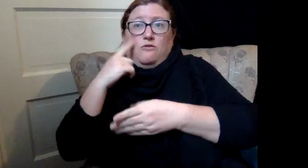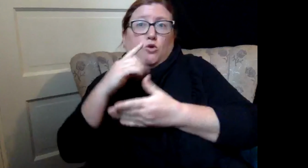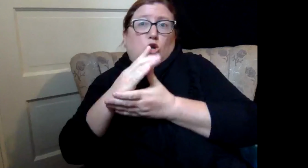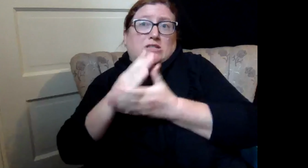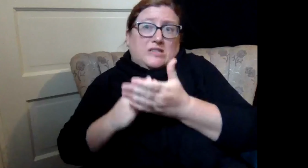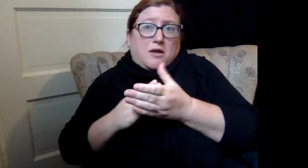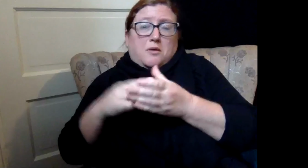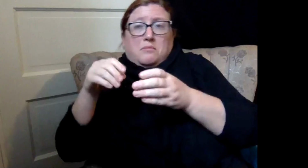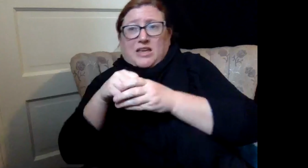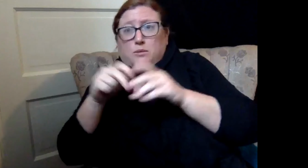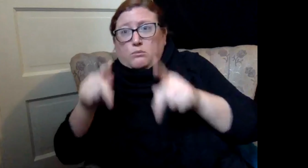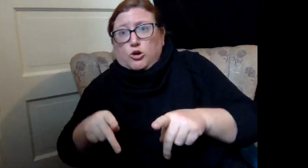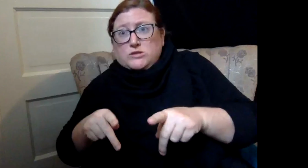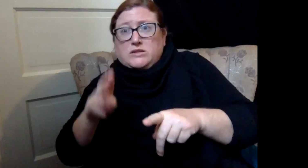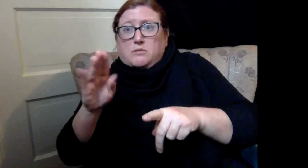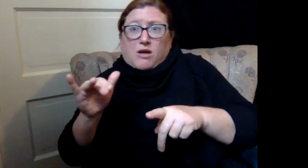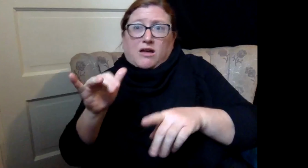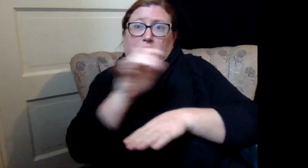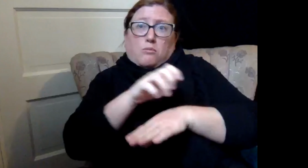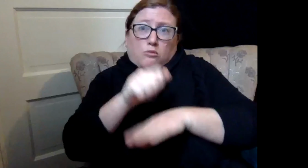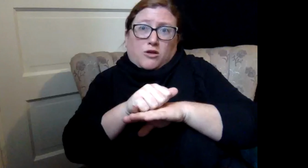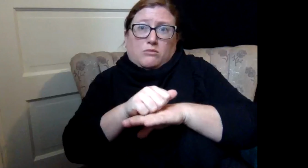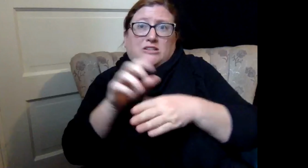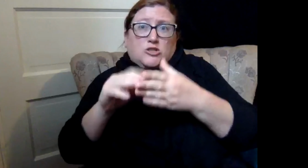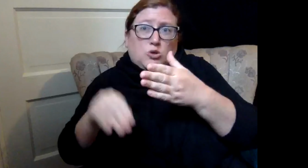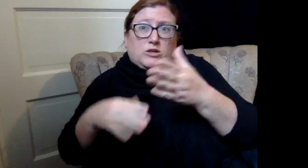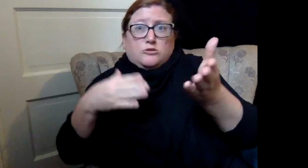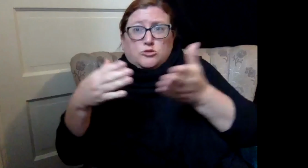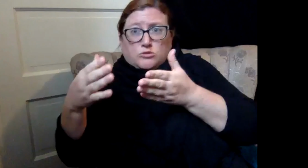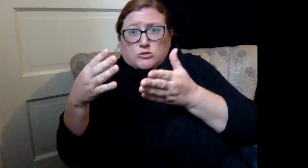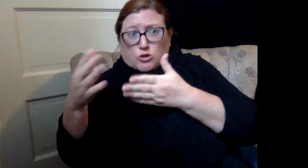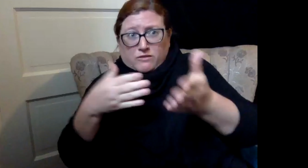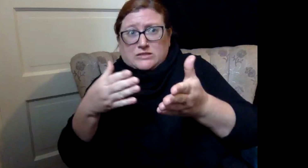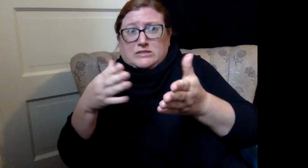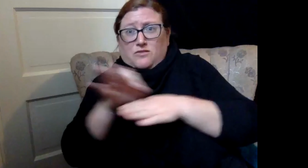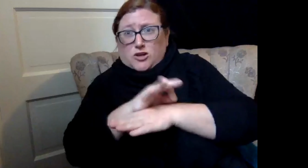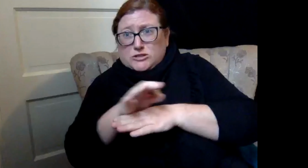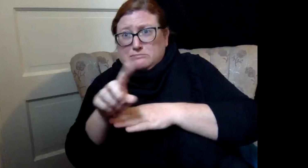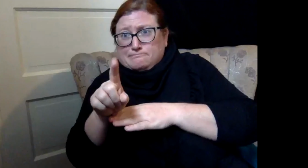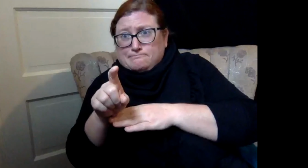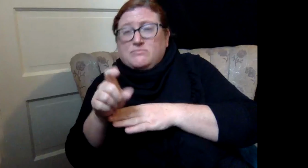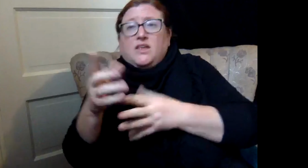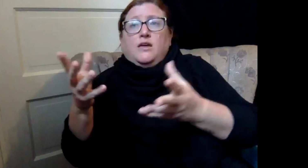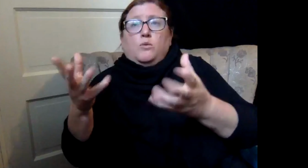campus opens on April 7 for some in-person by